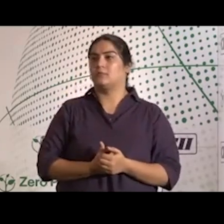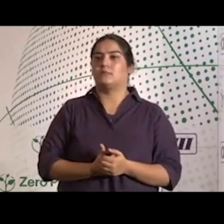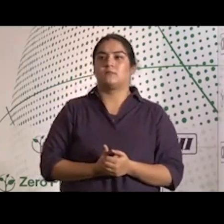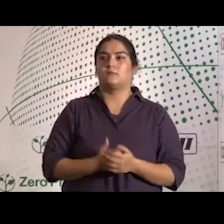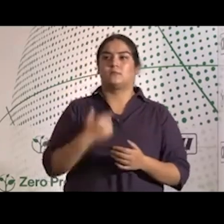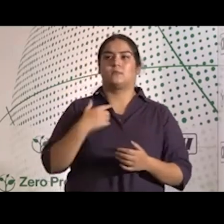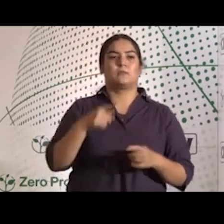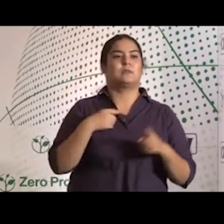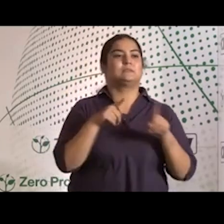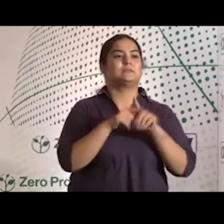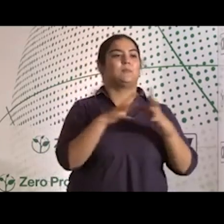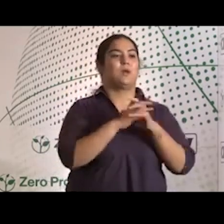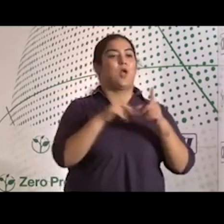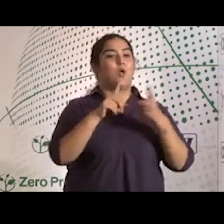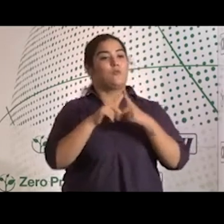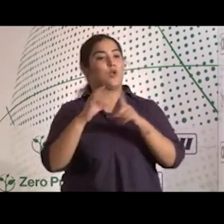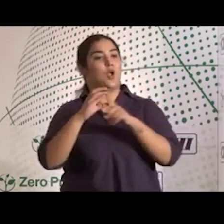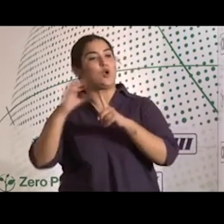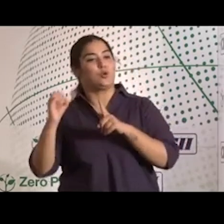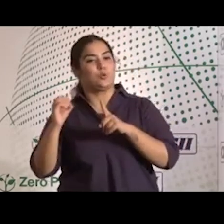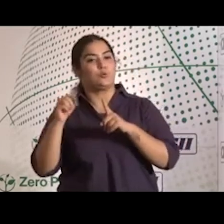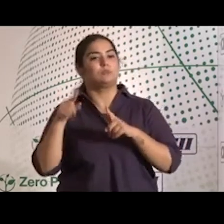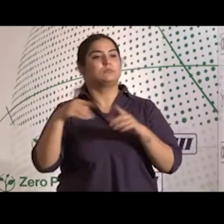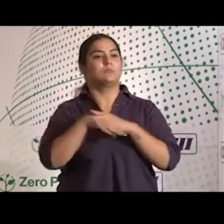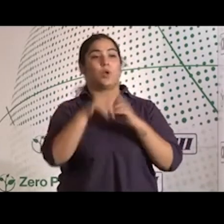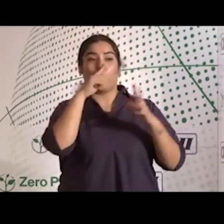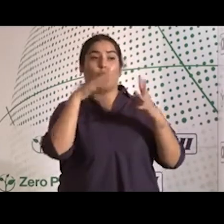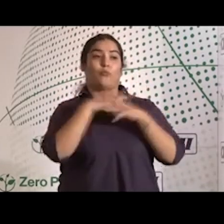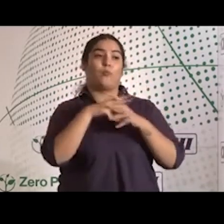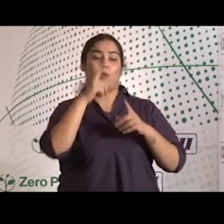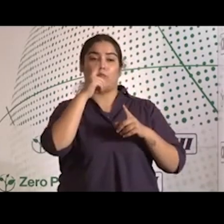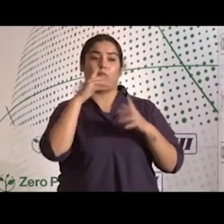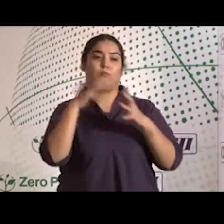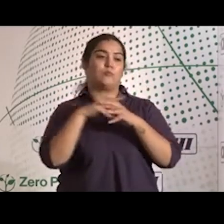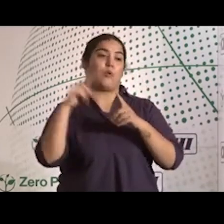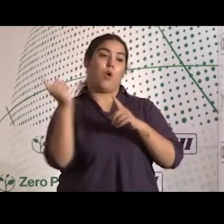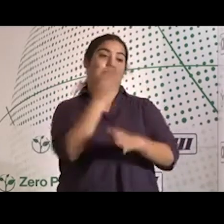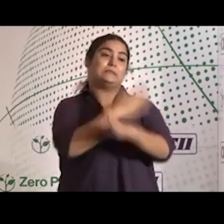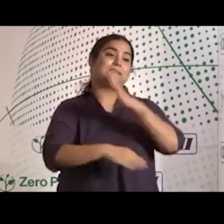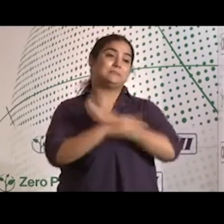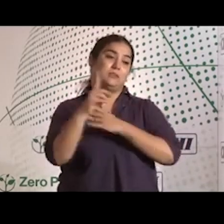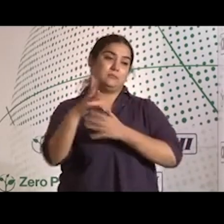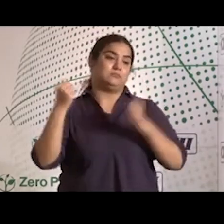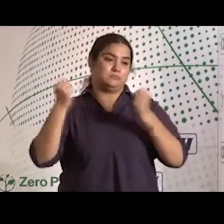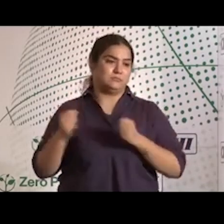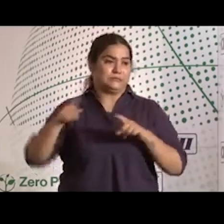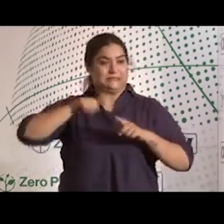We do a global initiative for women entrepreneurs with Disability to tell us.